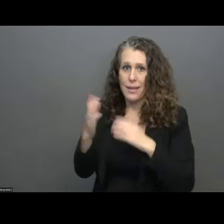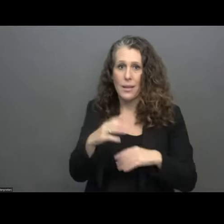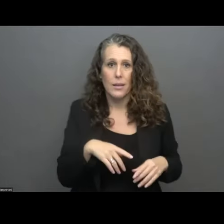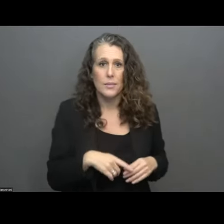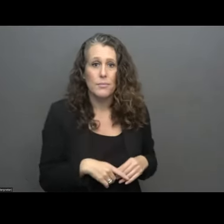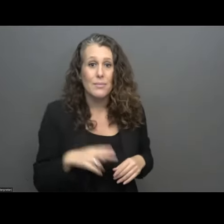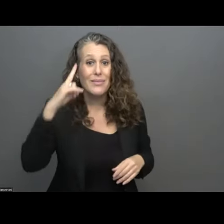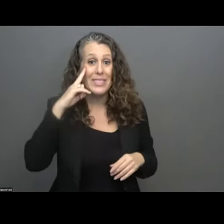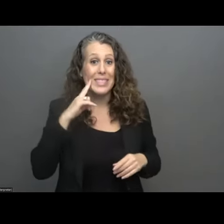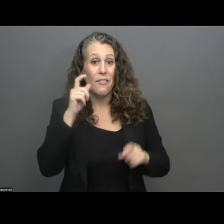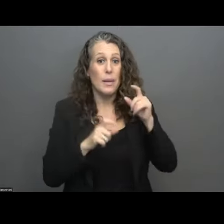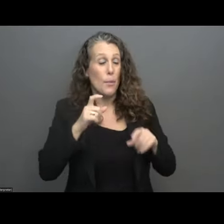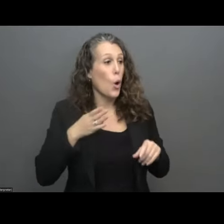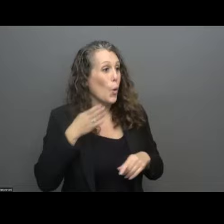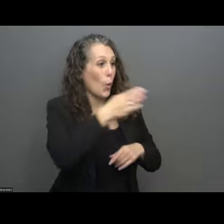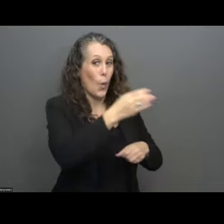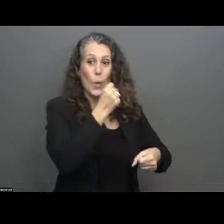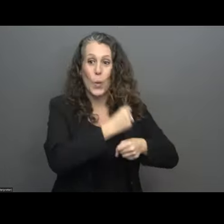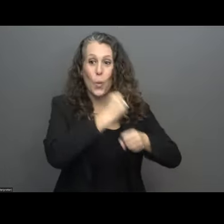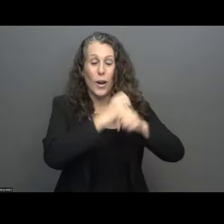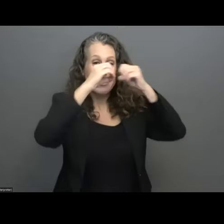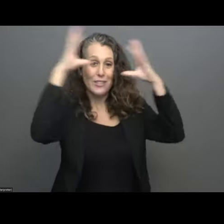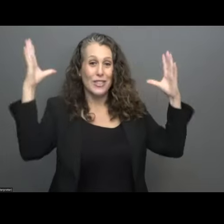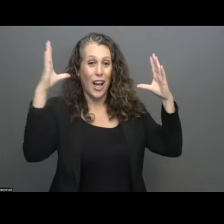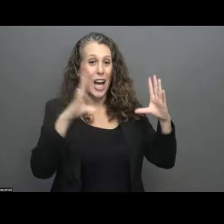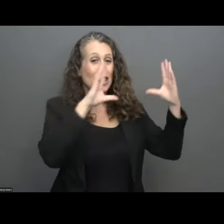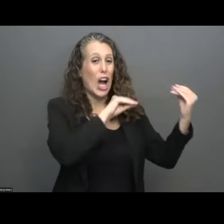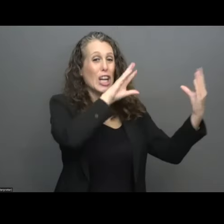whole day the good work to work. 10:27:33 So what we need to do is, is to enable